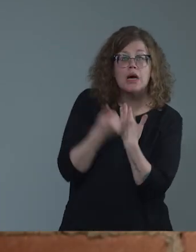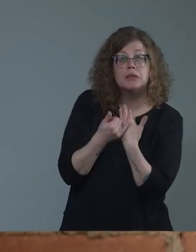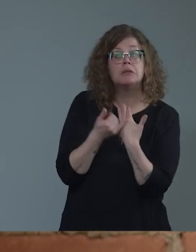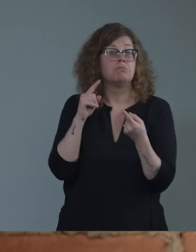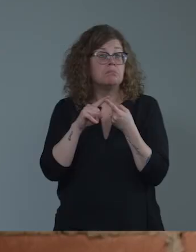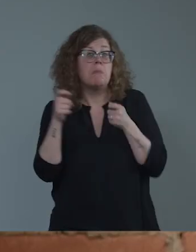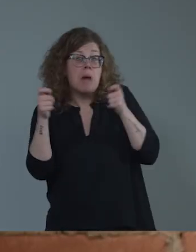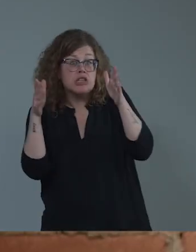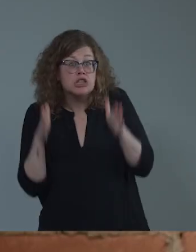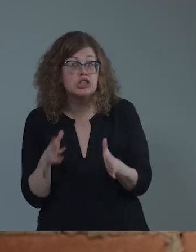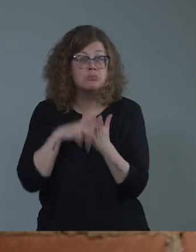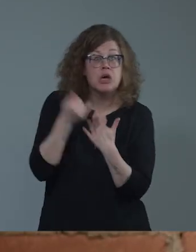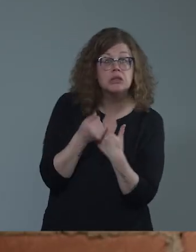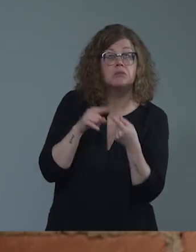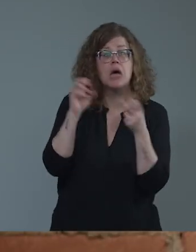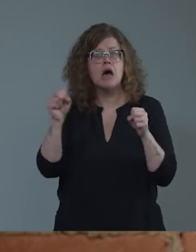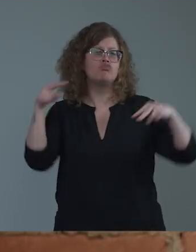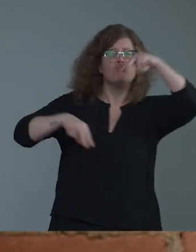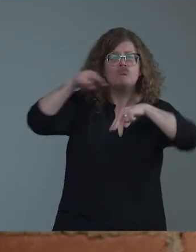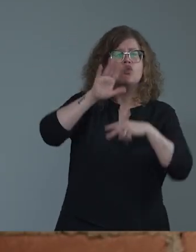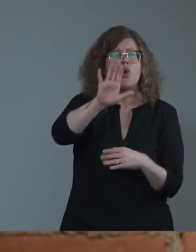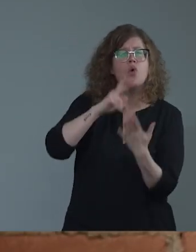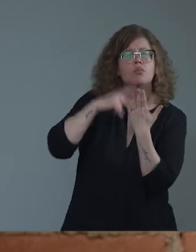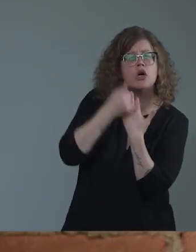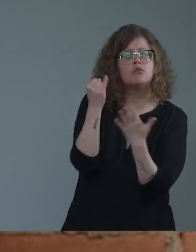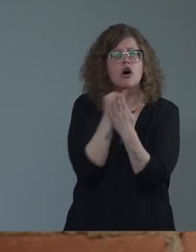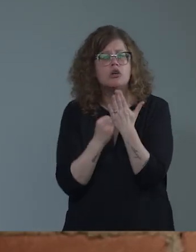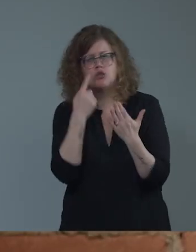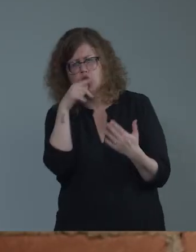And then you need a project team, which would be a larger group of interested parties